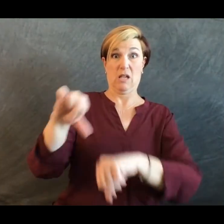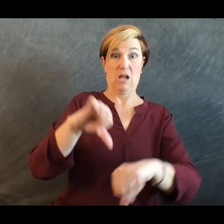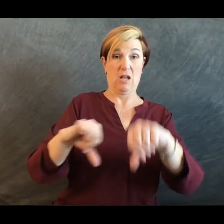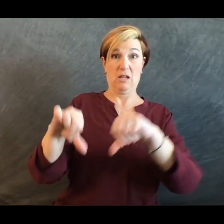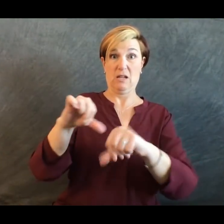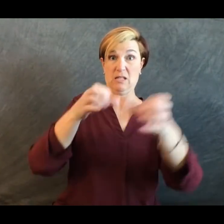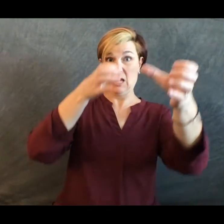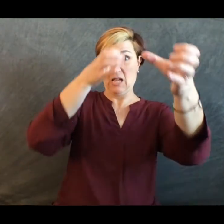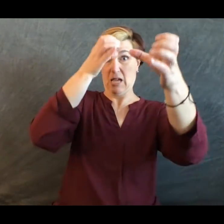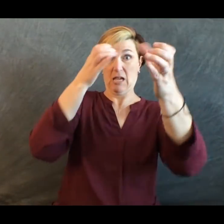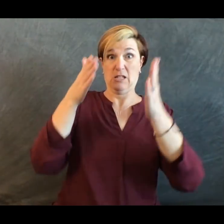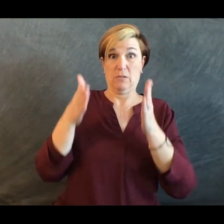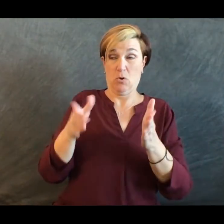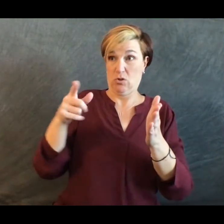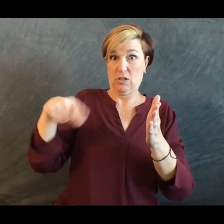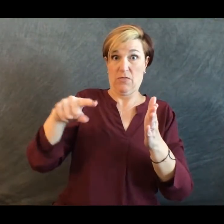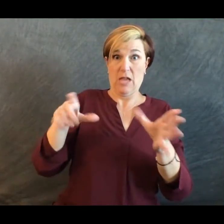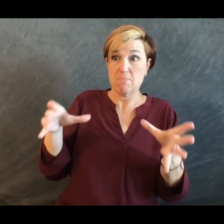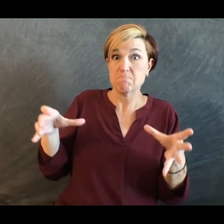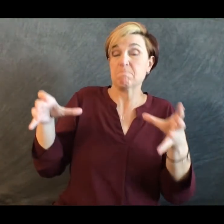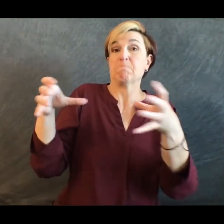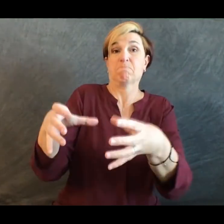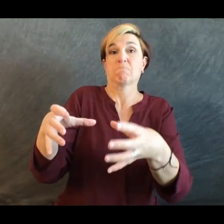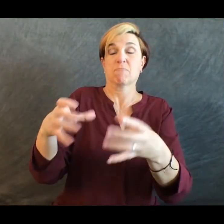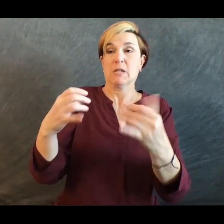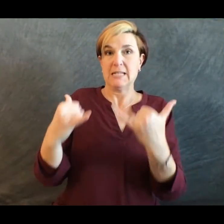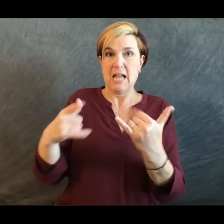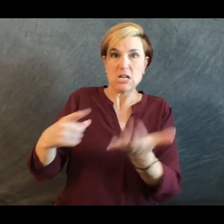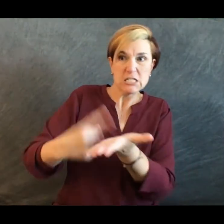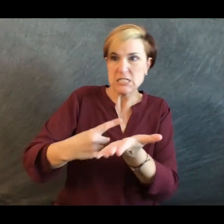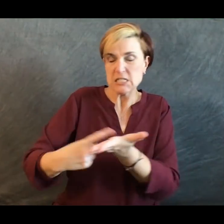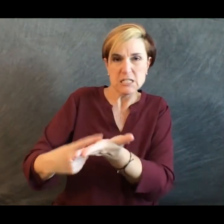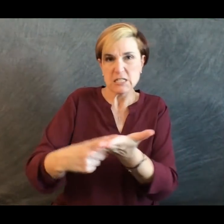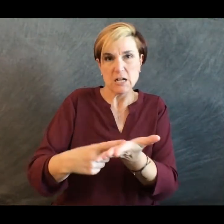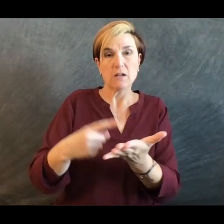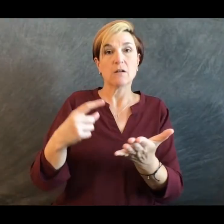their communities are starting to really change the curves in those areas what